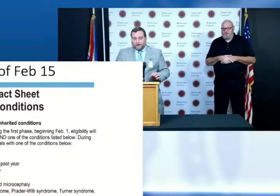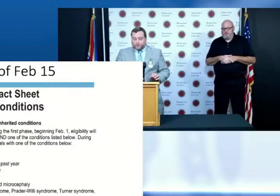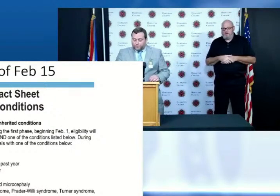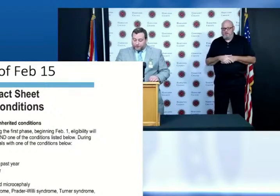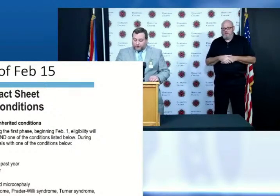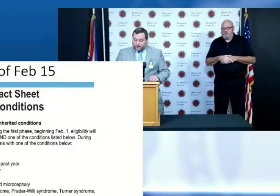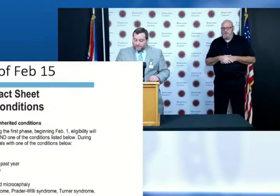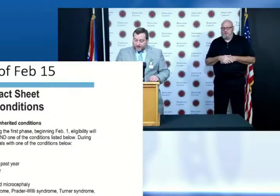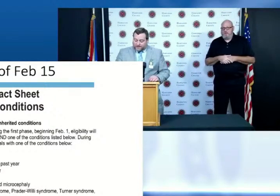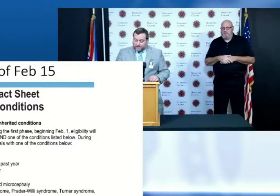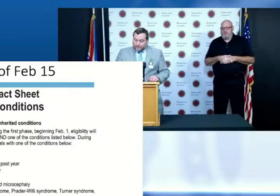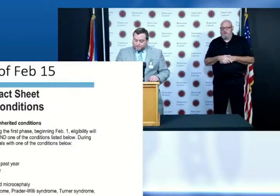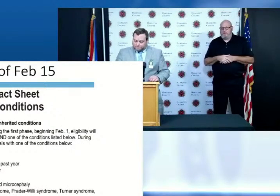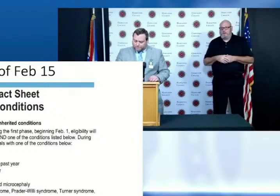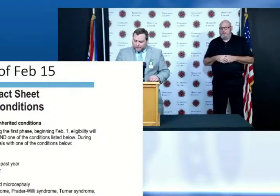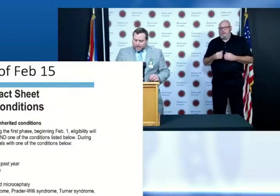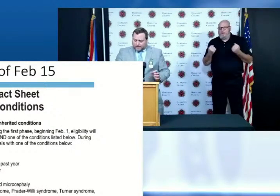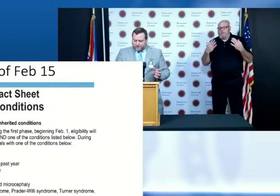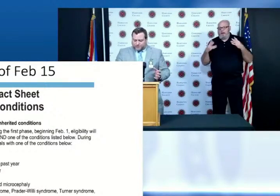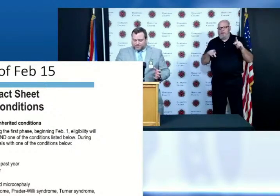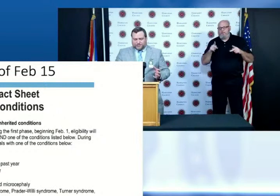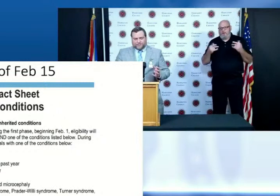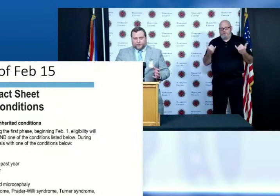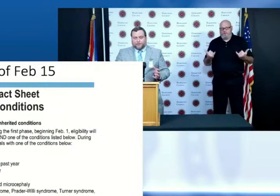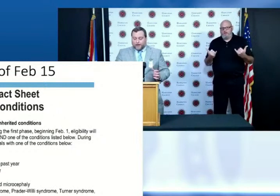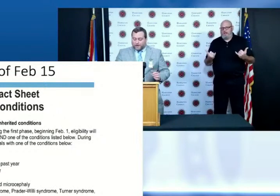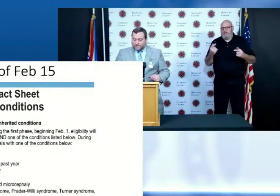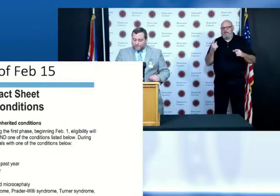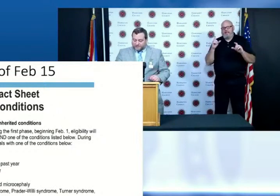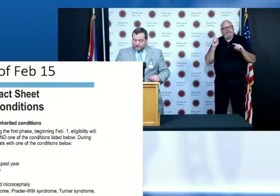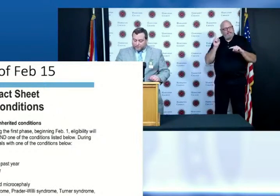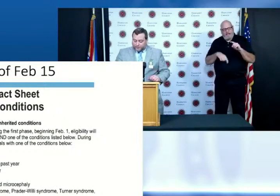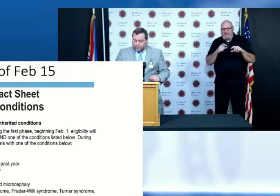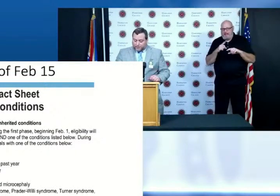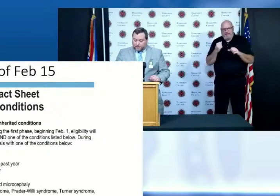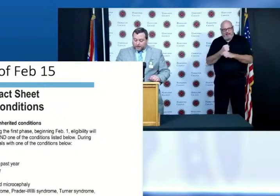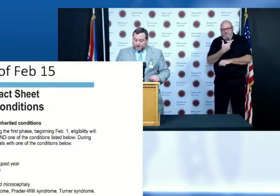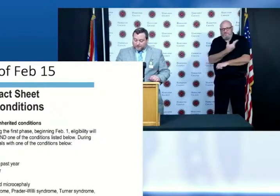opportunity to get vaccinated there's just still not enough vaccine within our communities so